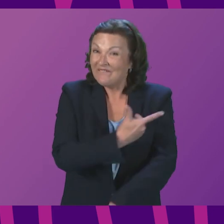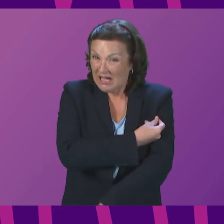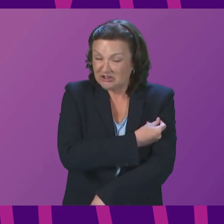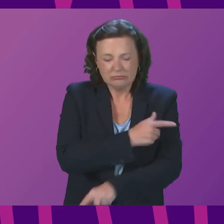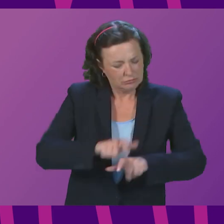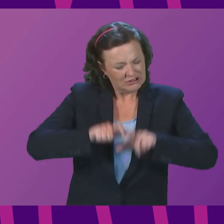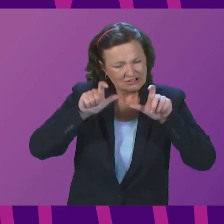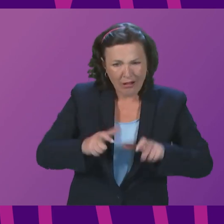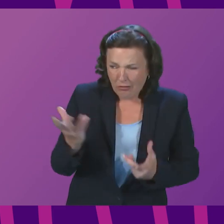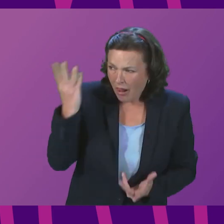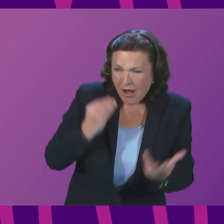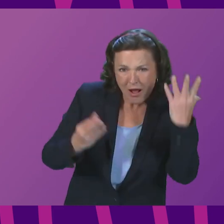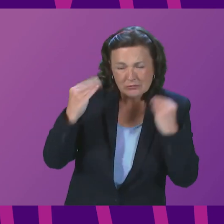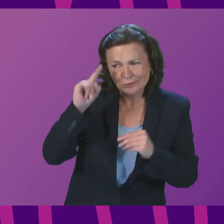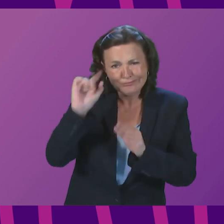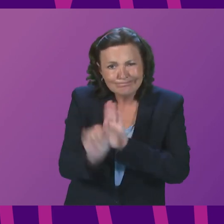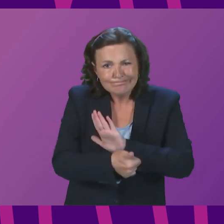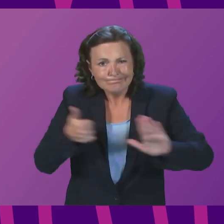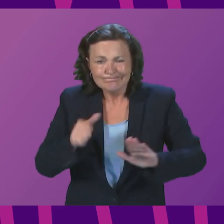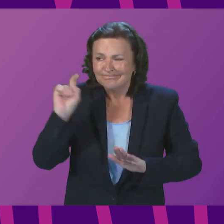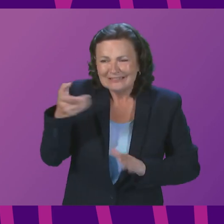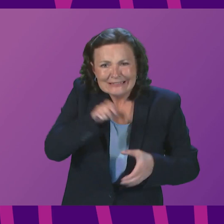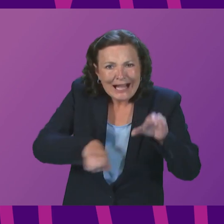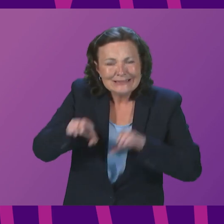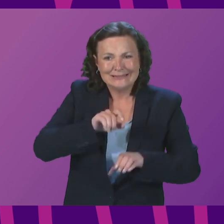scientific and clinical opinion.